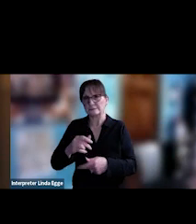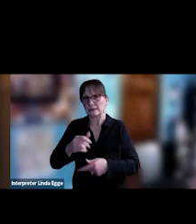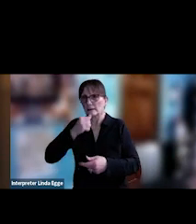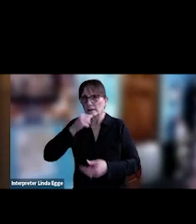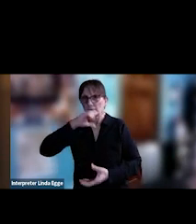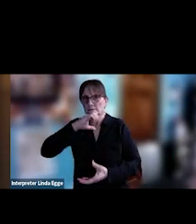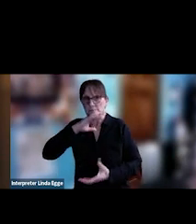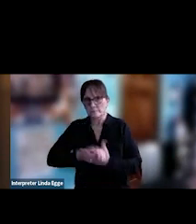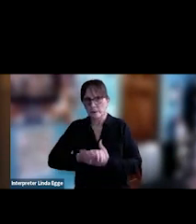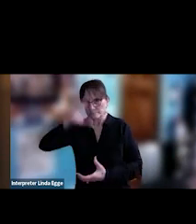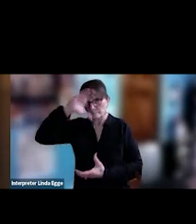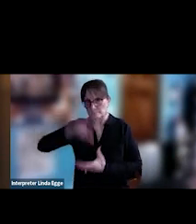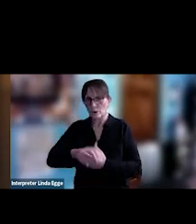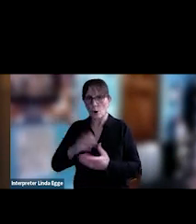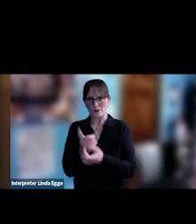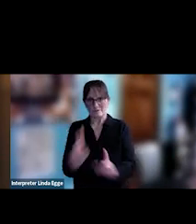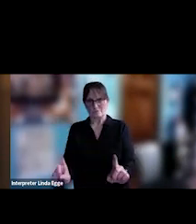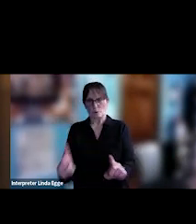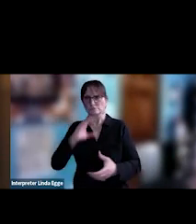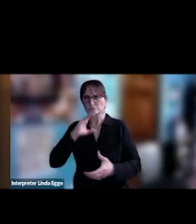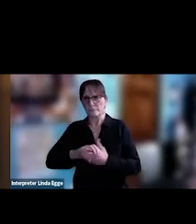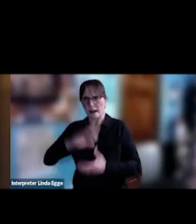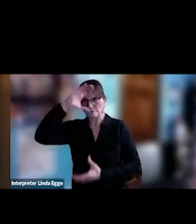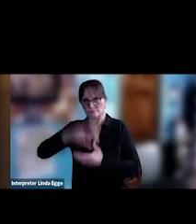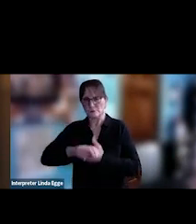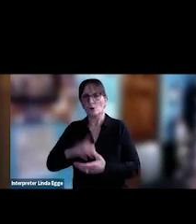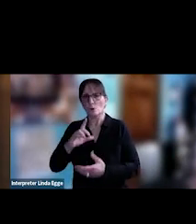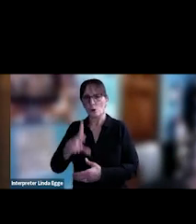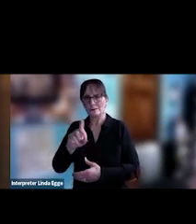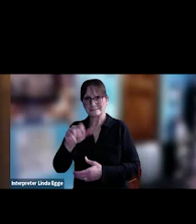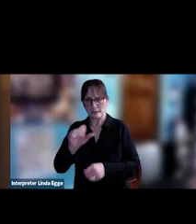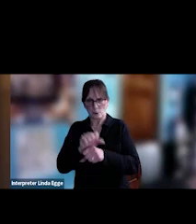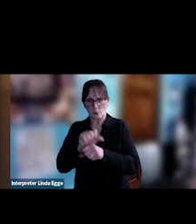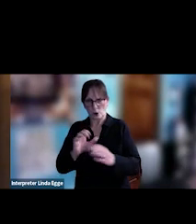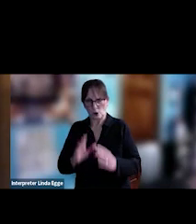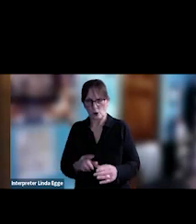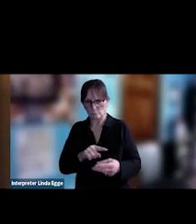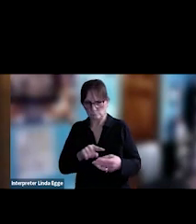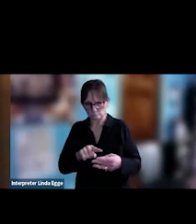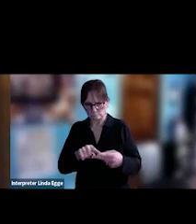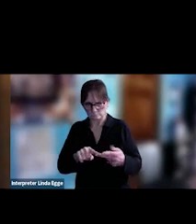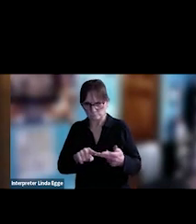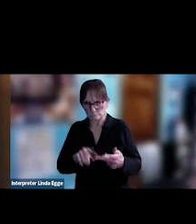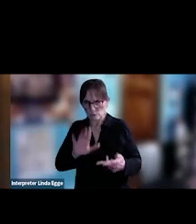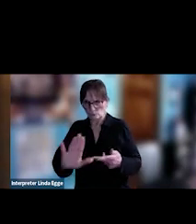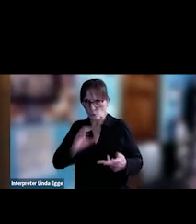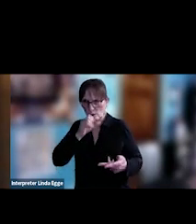or a divorced spouse of a retired or disabled worker, and you are age 62 or older,